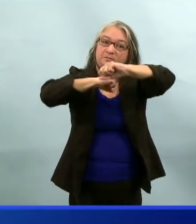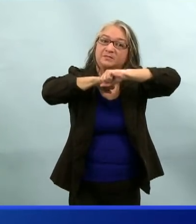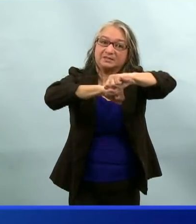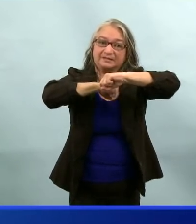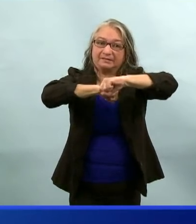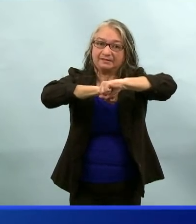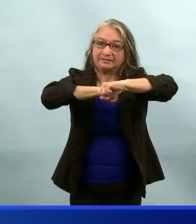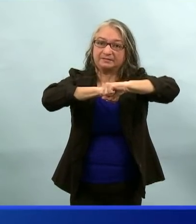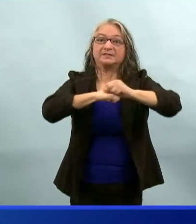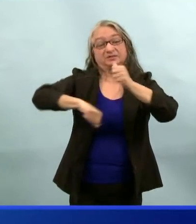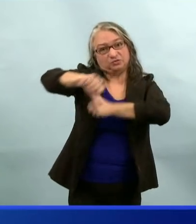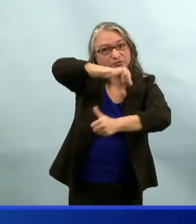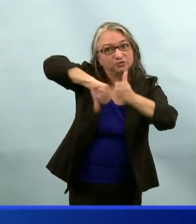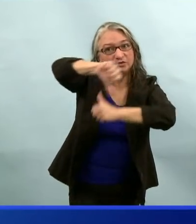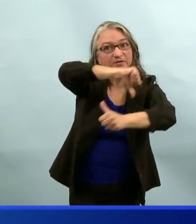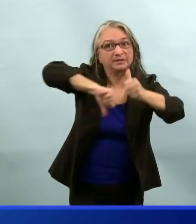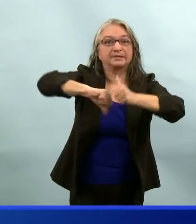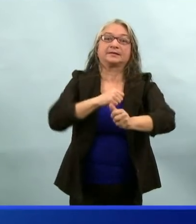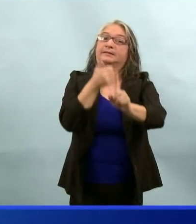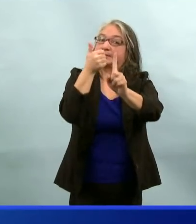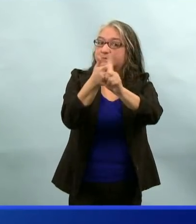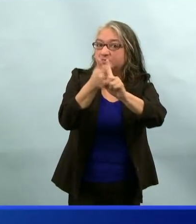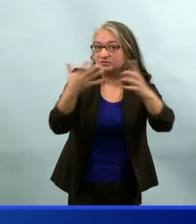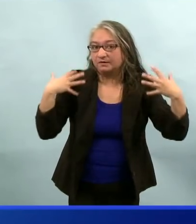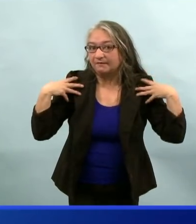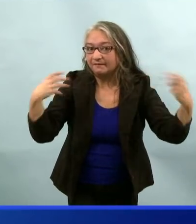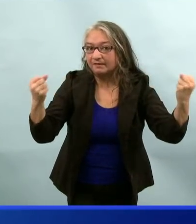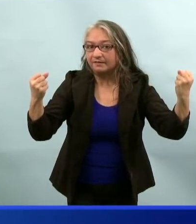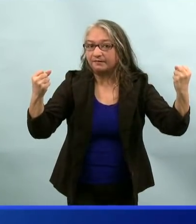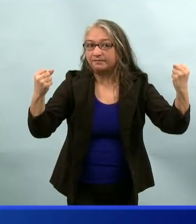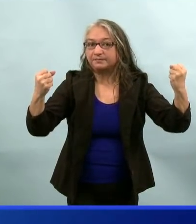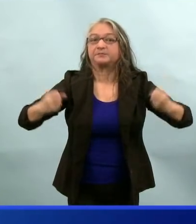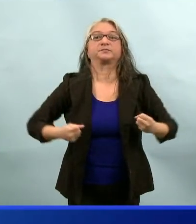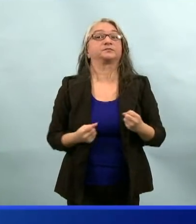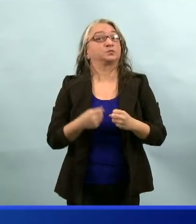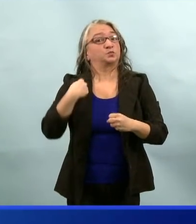health orders focusing on the fundamentals and reducing the strain on our healthcare